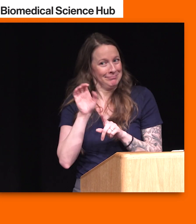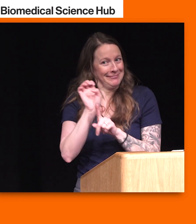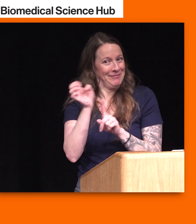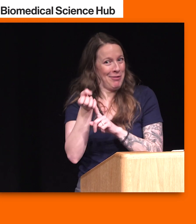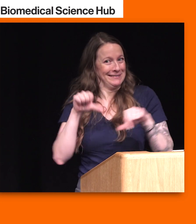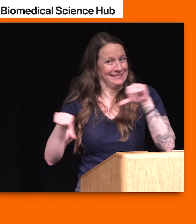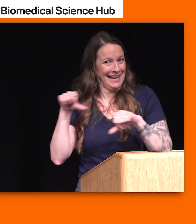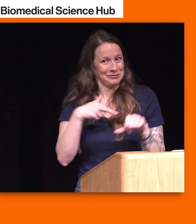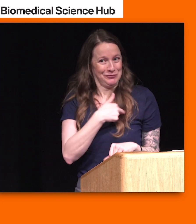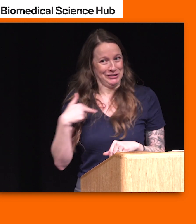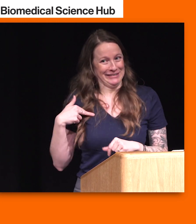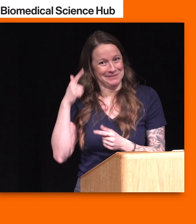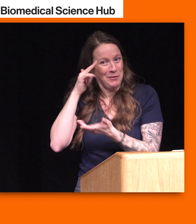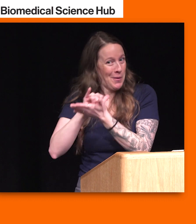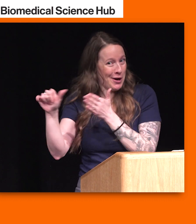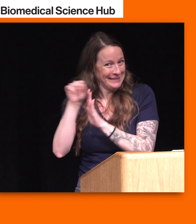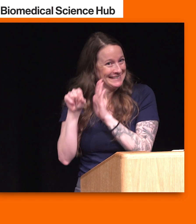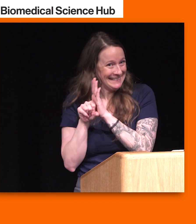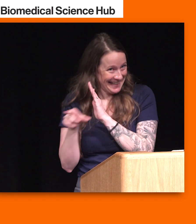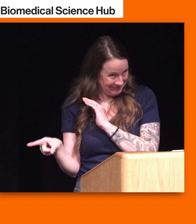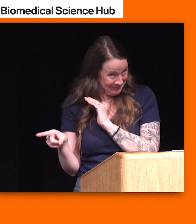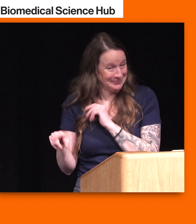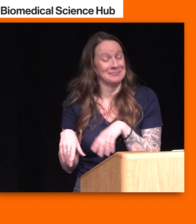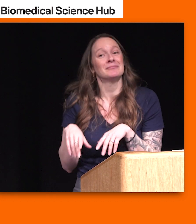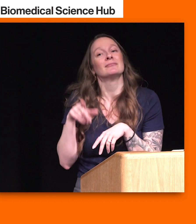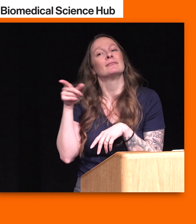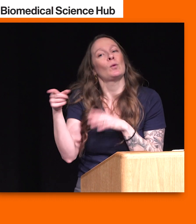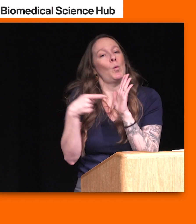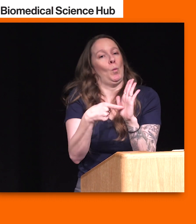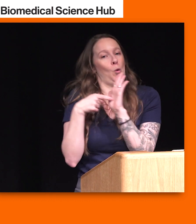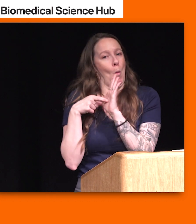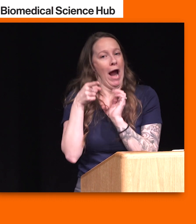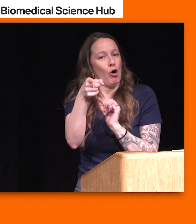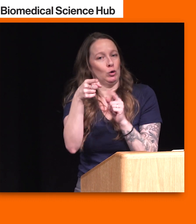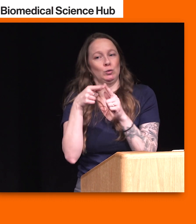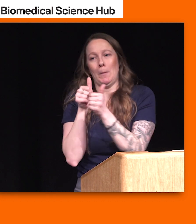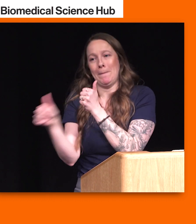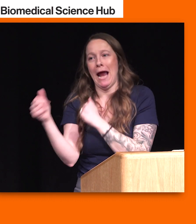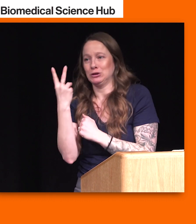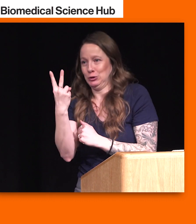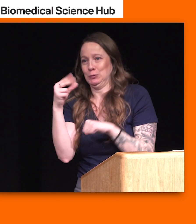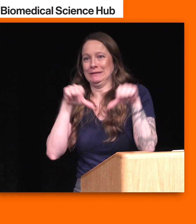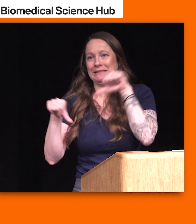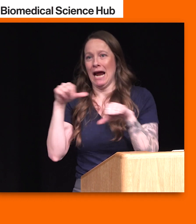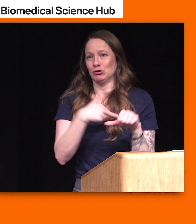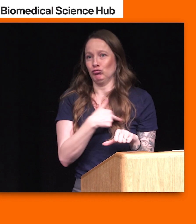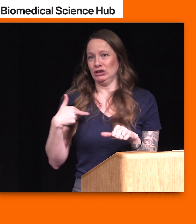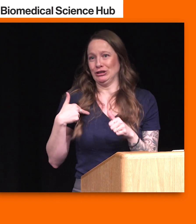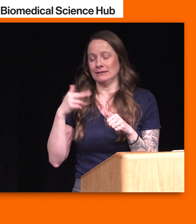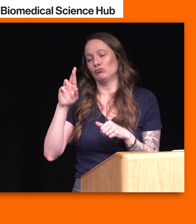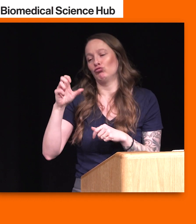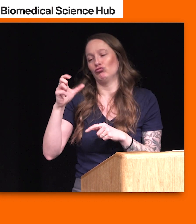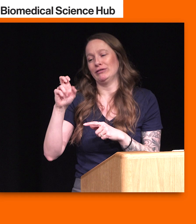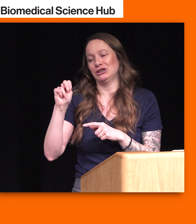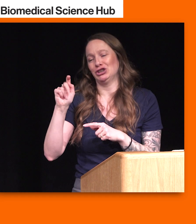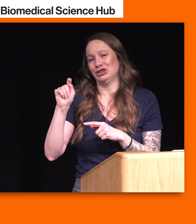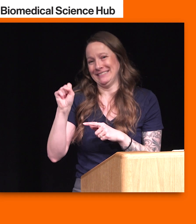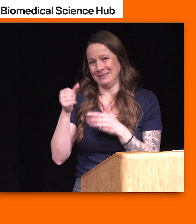I'll let you know that I failed my Environmental Science Regents. It was required to take two Science Regents exams